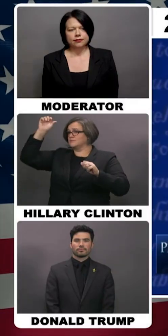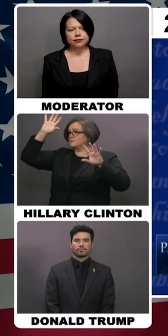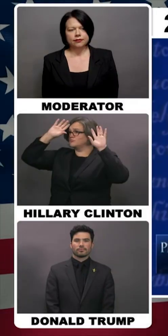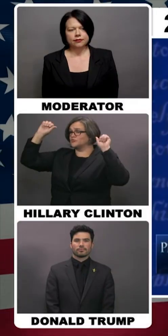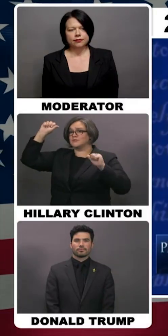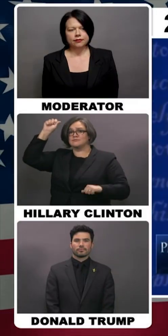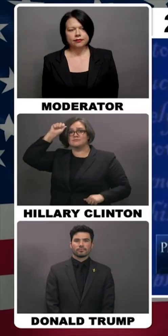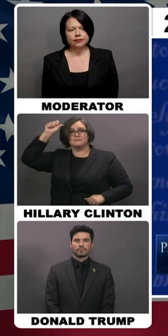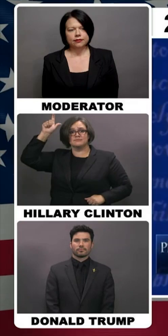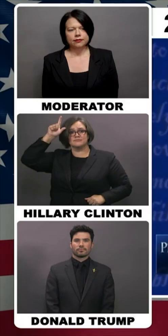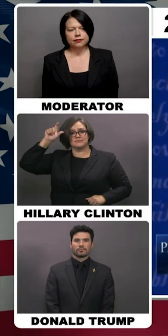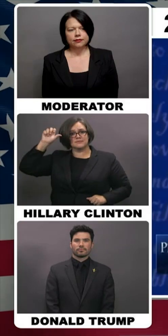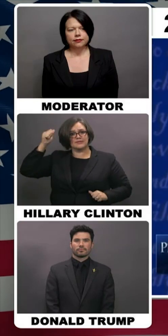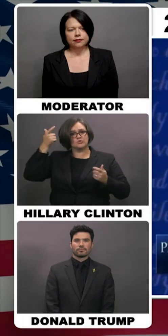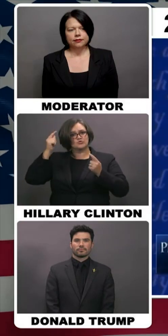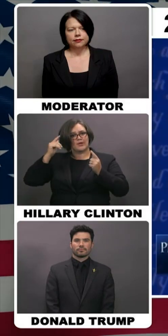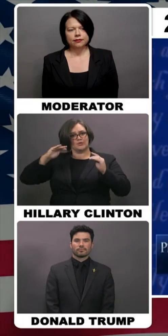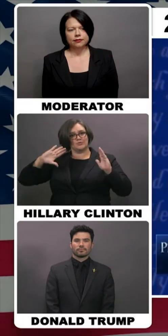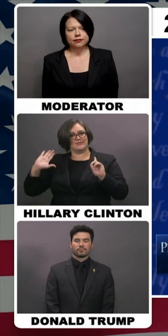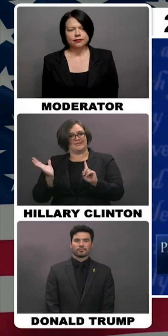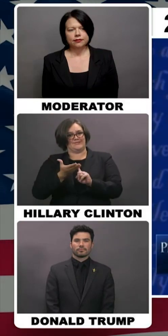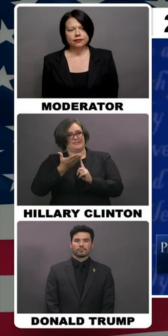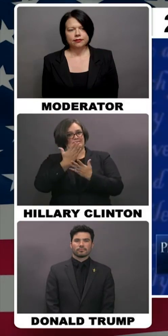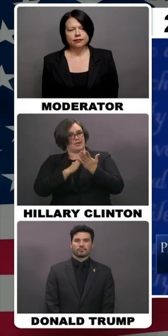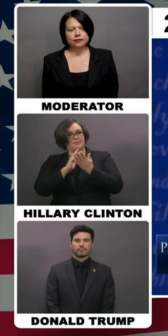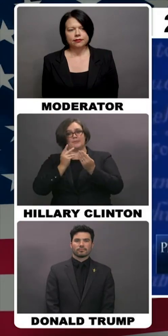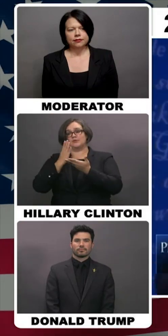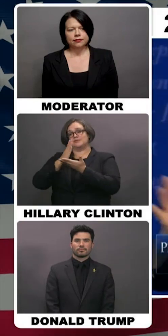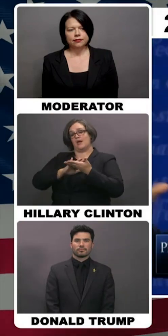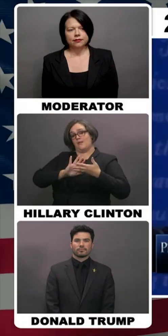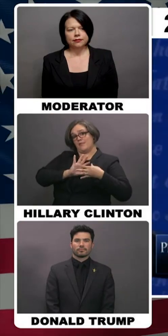to convince some people. He used some arguments convincing other people.